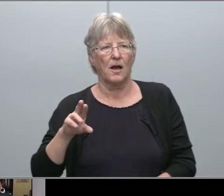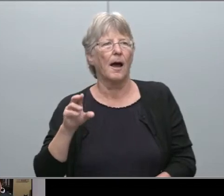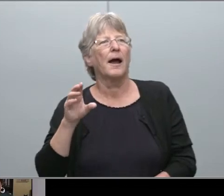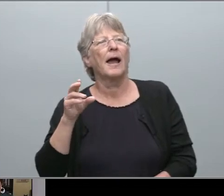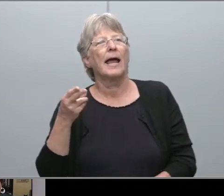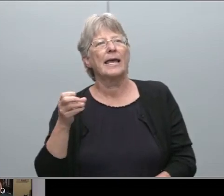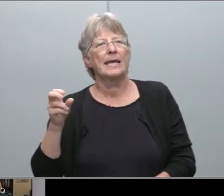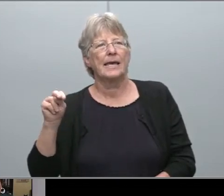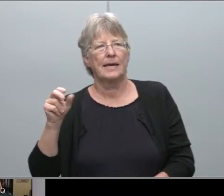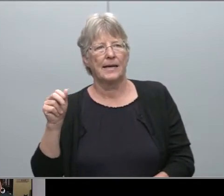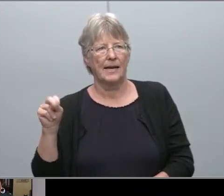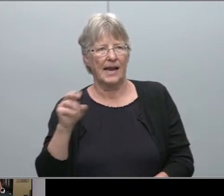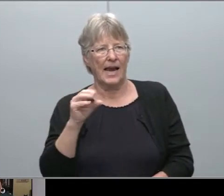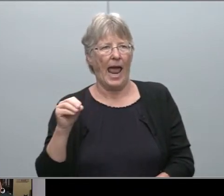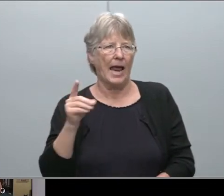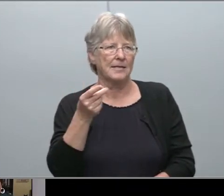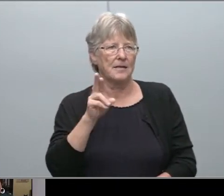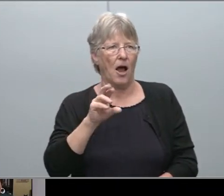with you what you can expect after today.